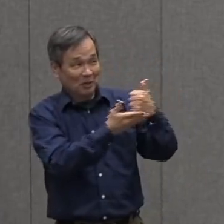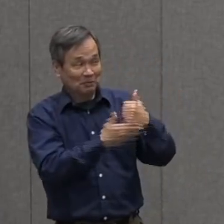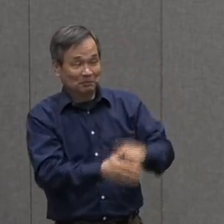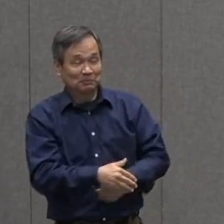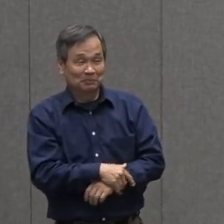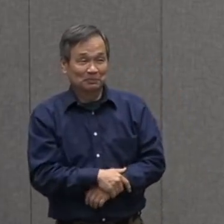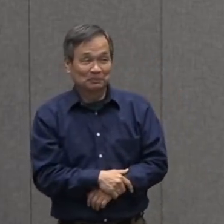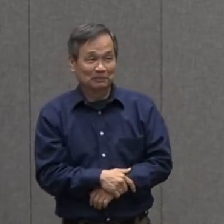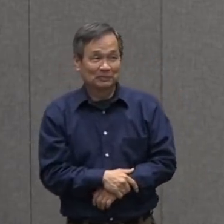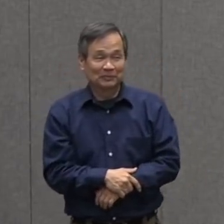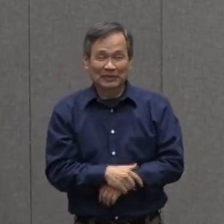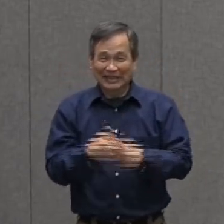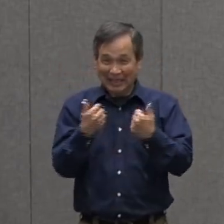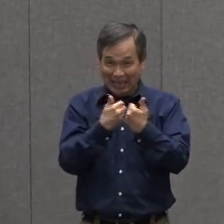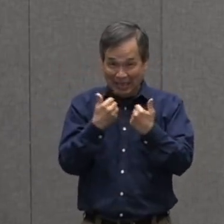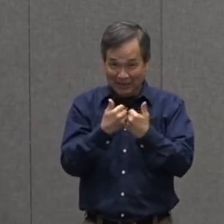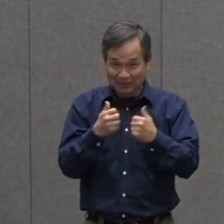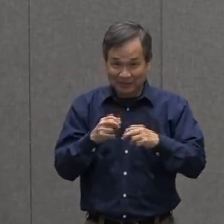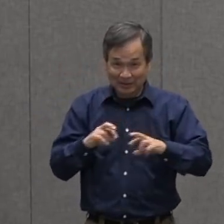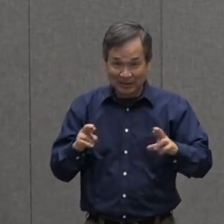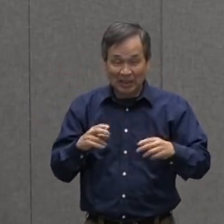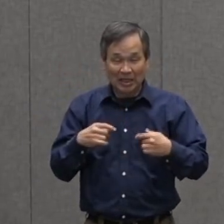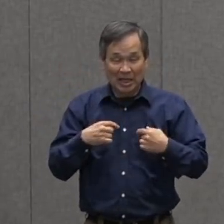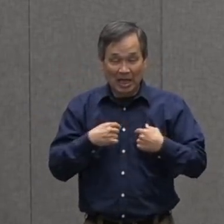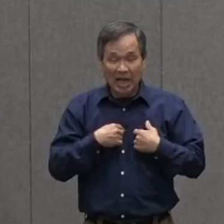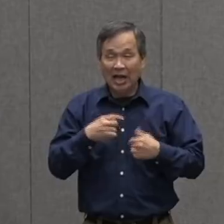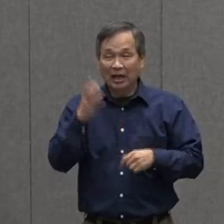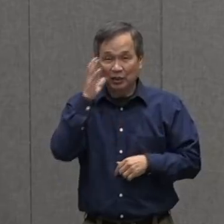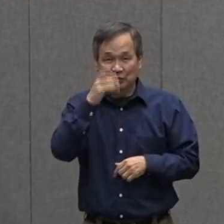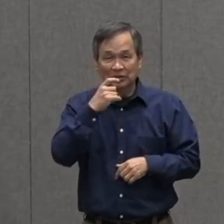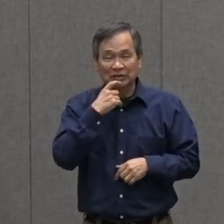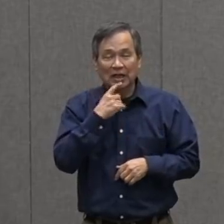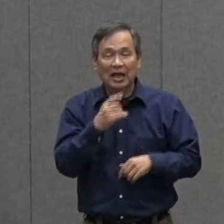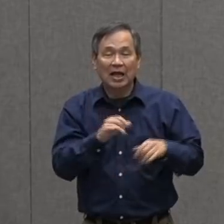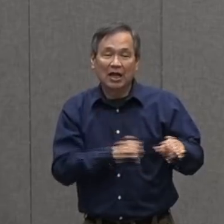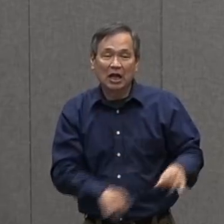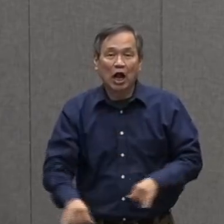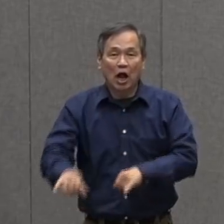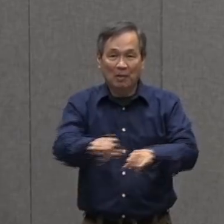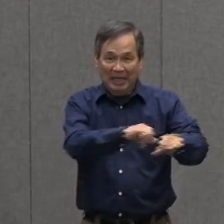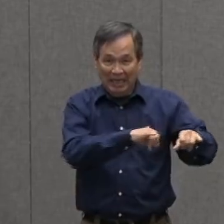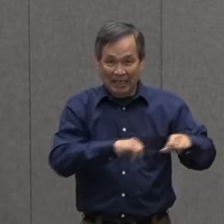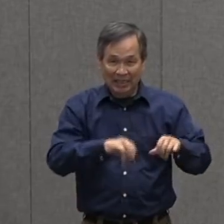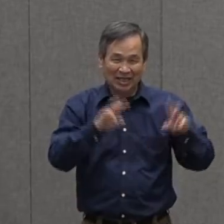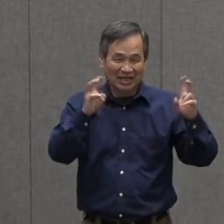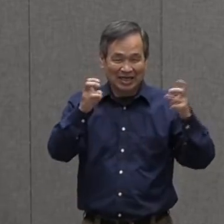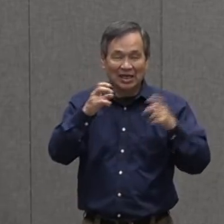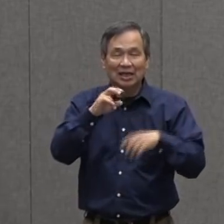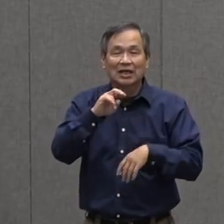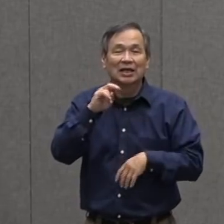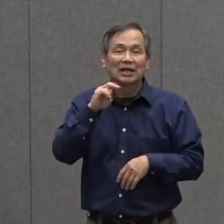Here's our game. If I say a common noun I want you to do three jumping jacks.